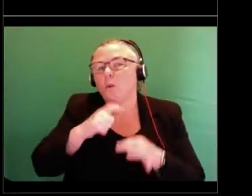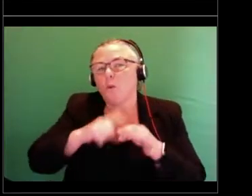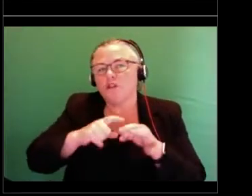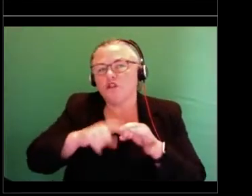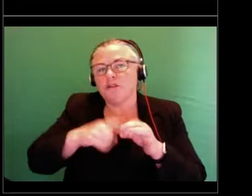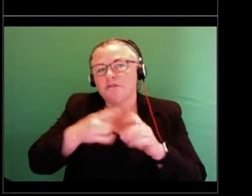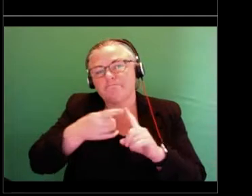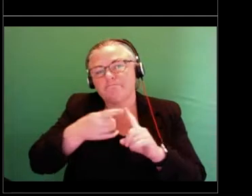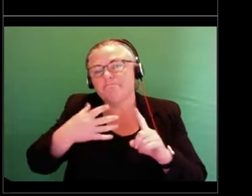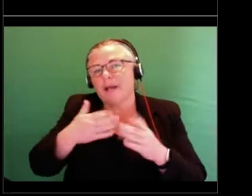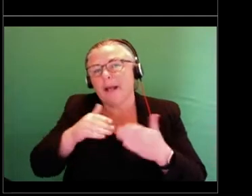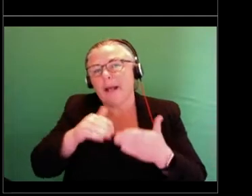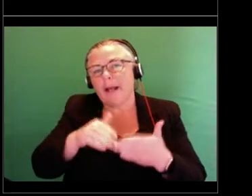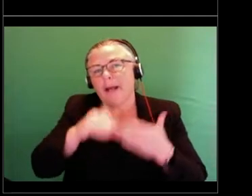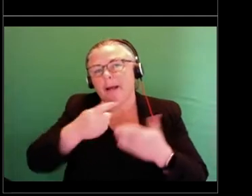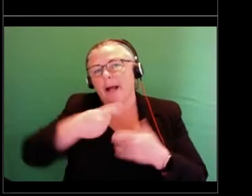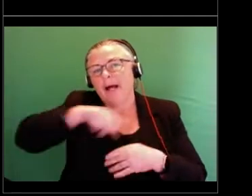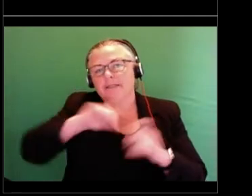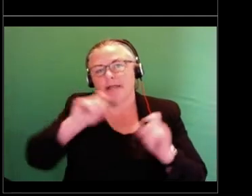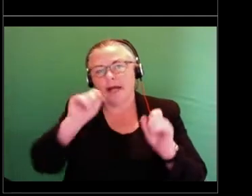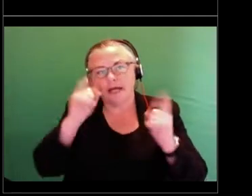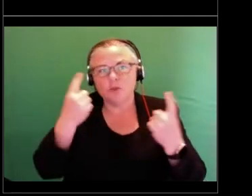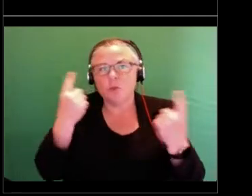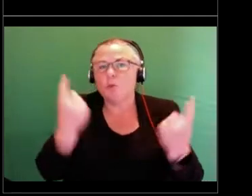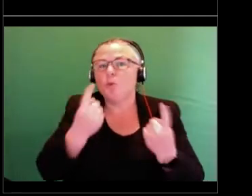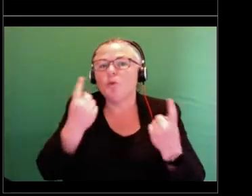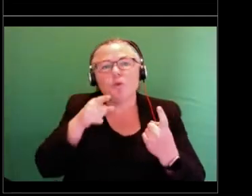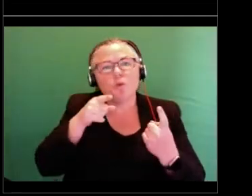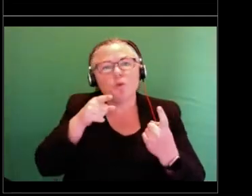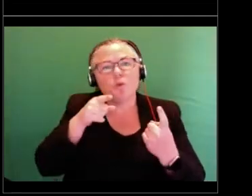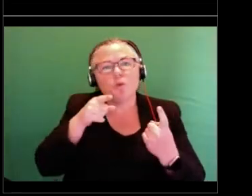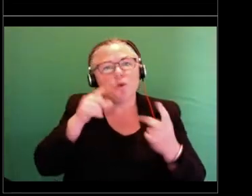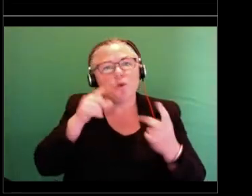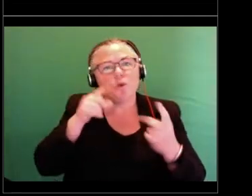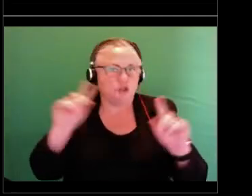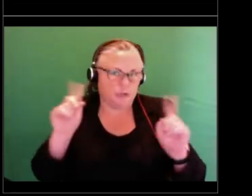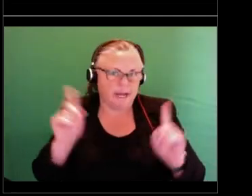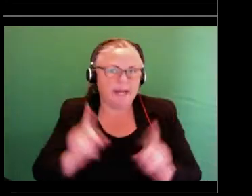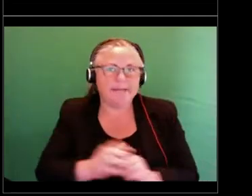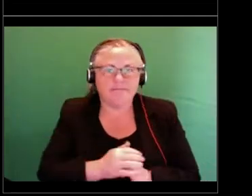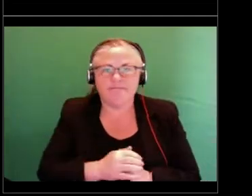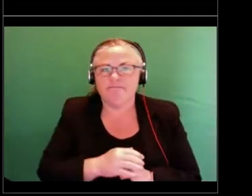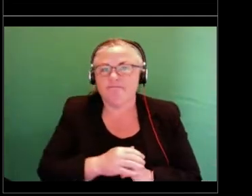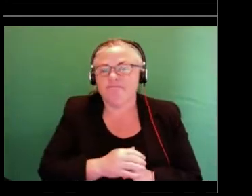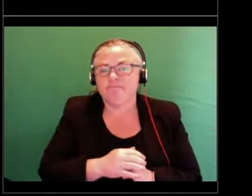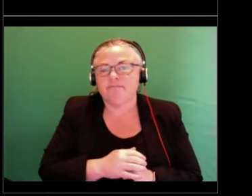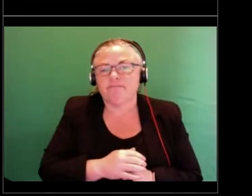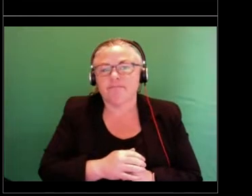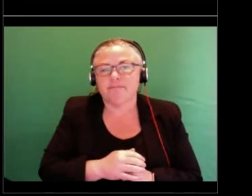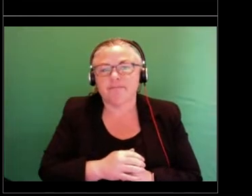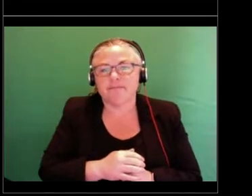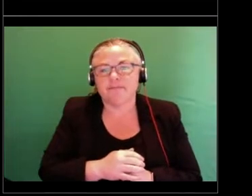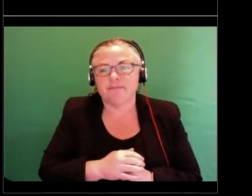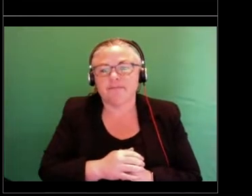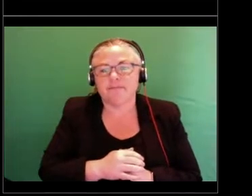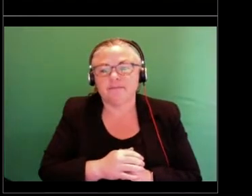As mentioned, I'm Fiona and I'm a lawyer in the family law team at Legal Aid Queensland.